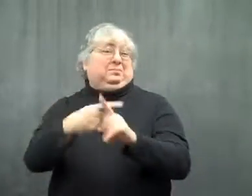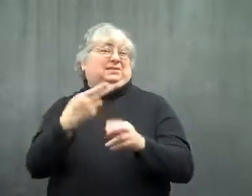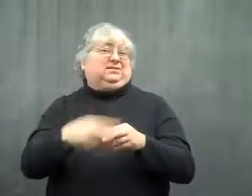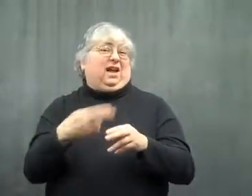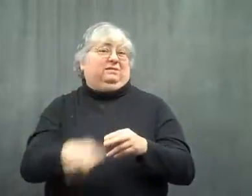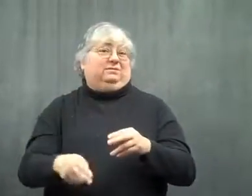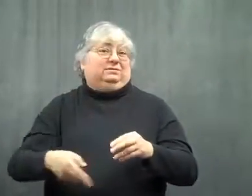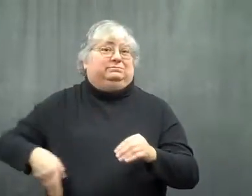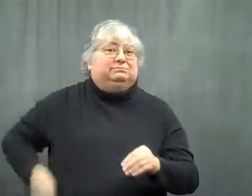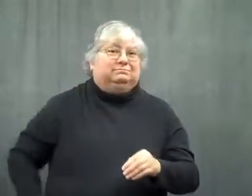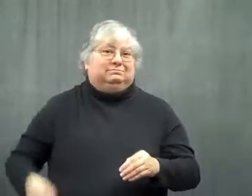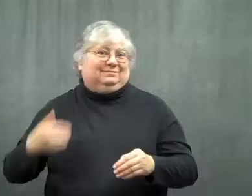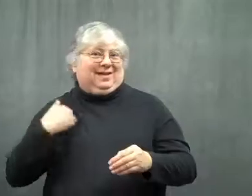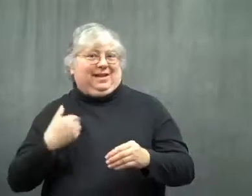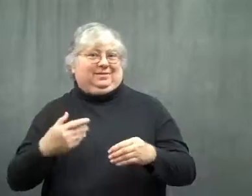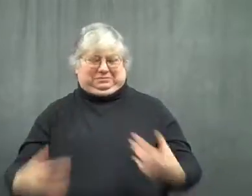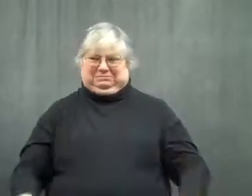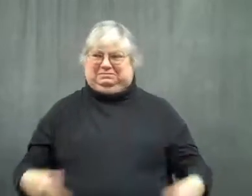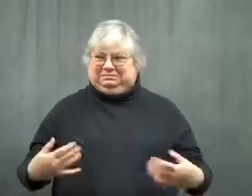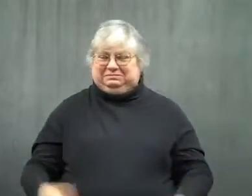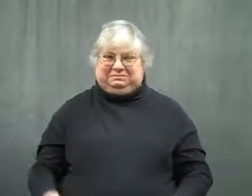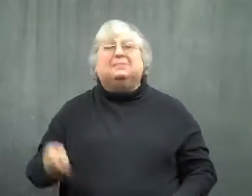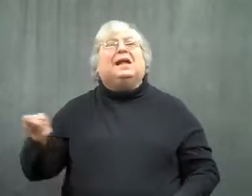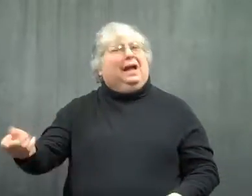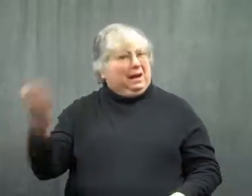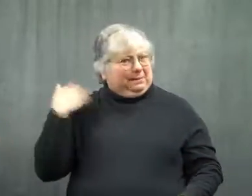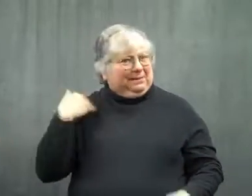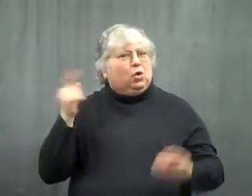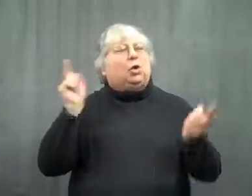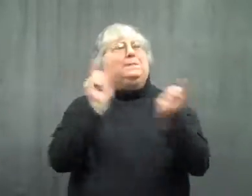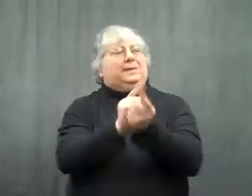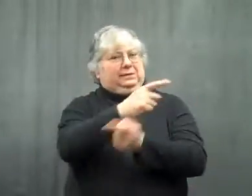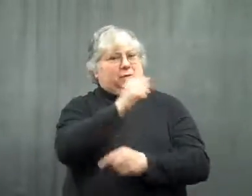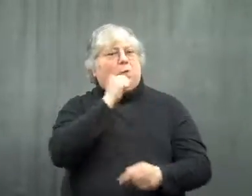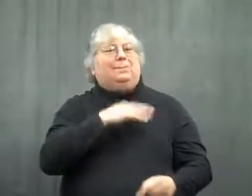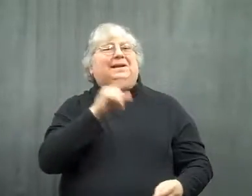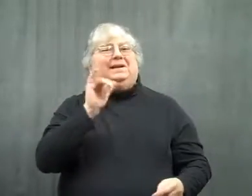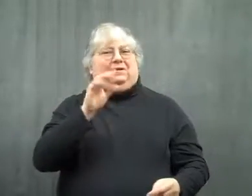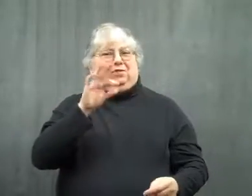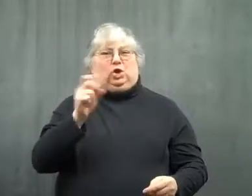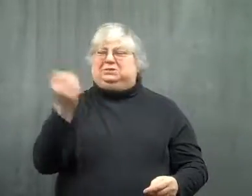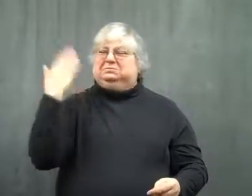Plus he carried a knife. He had met Giffords in 2007.